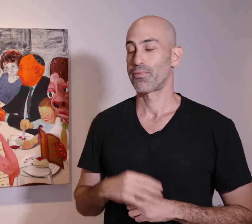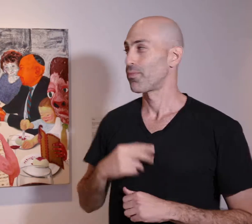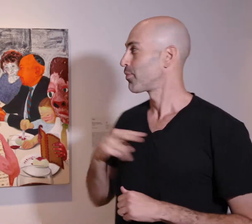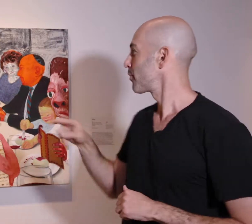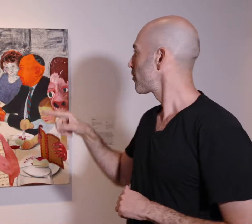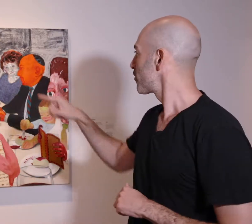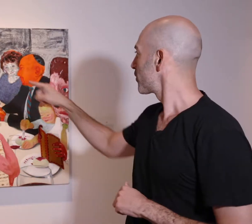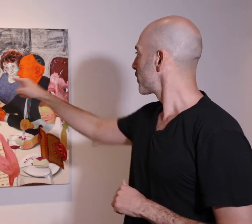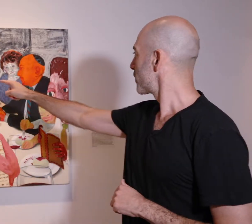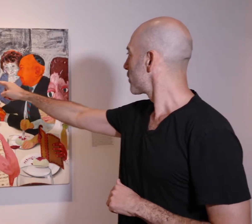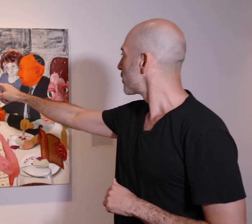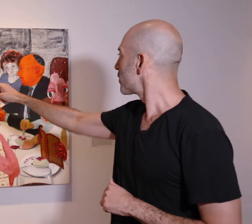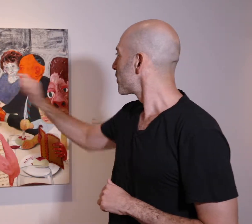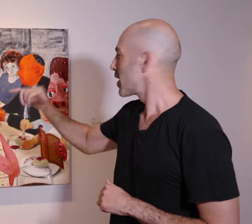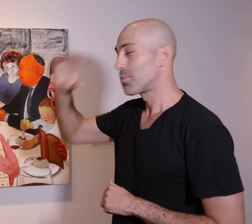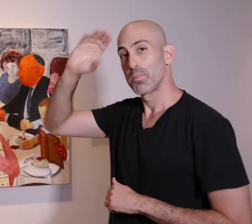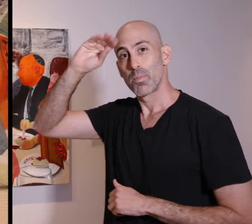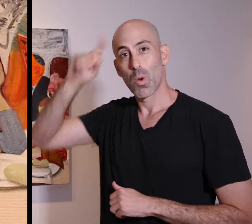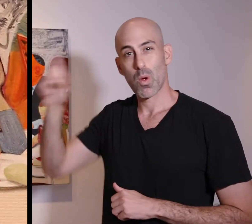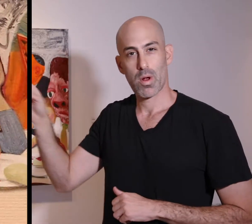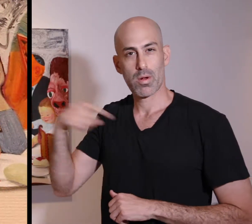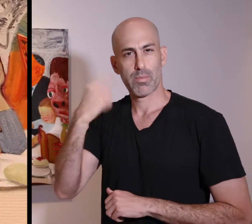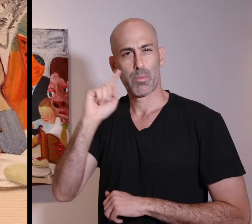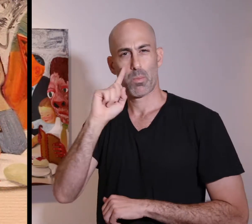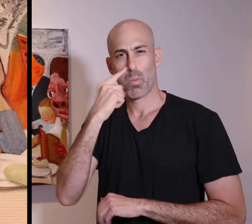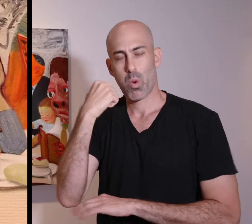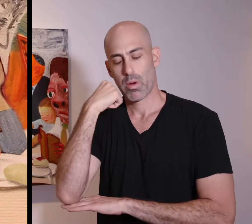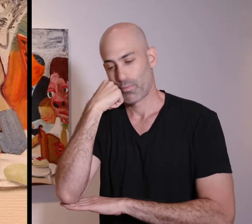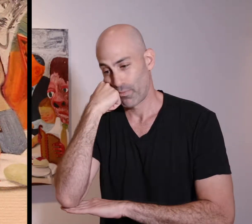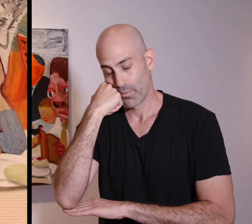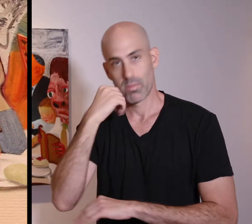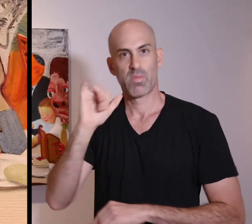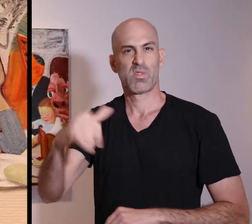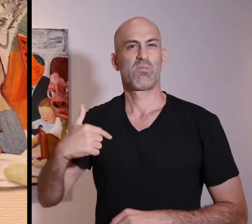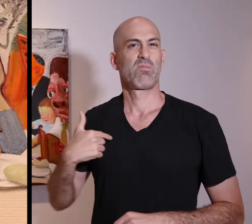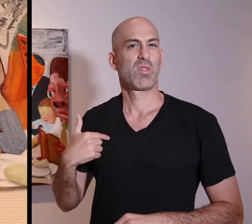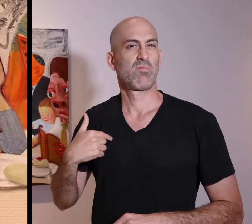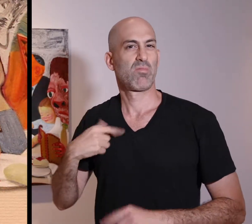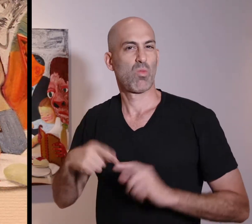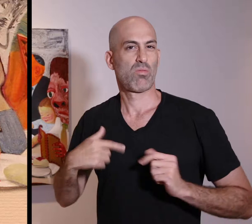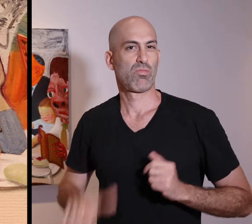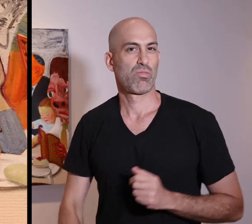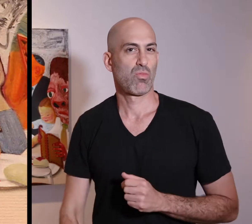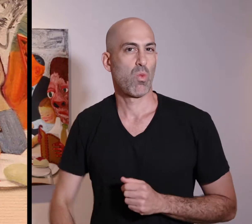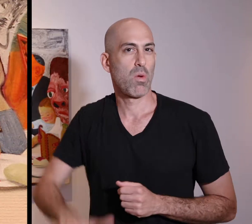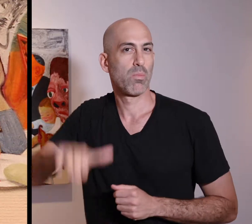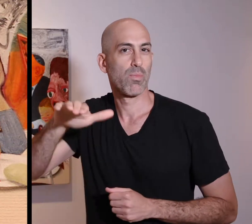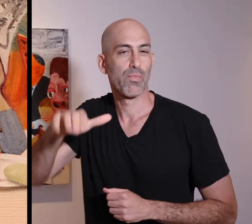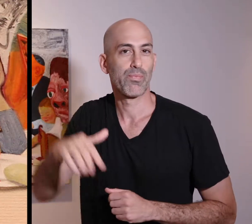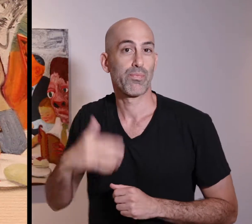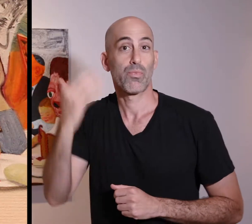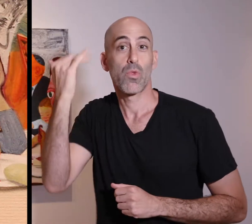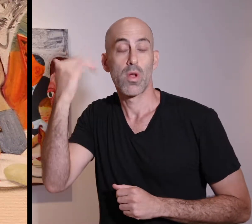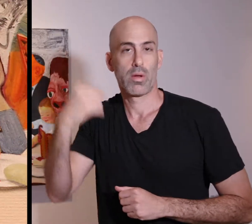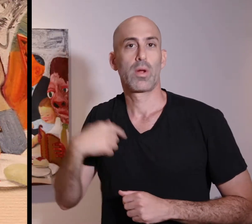That boy there, bored and leaning on his hand? That was me. I grew up in a hearing family and